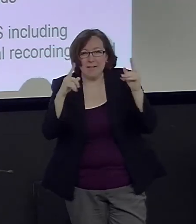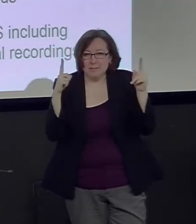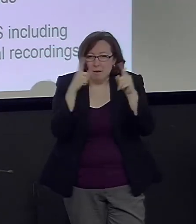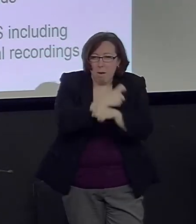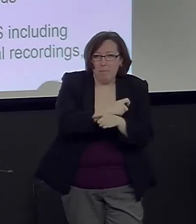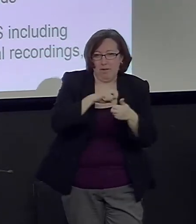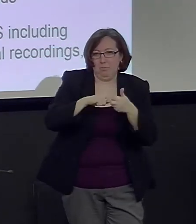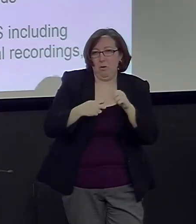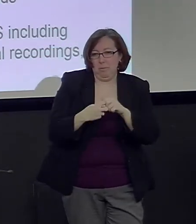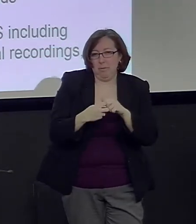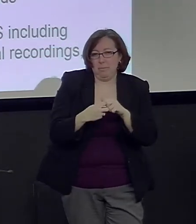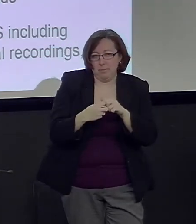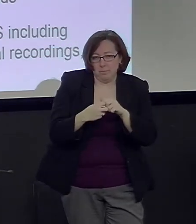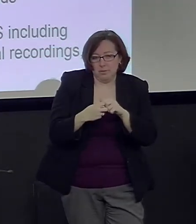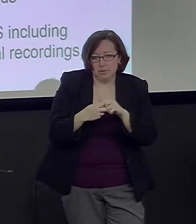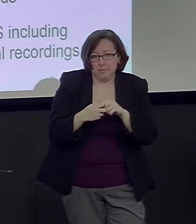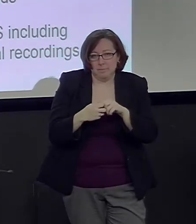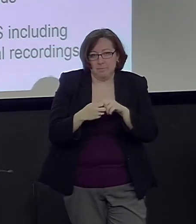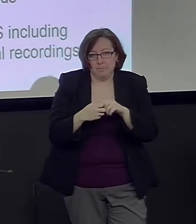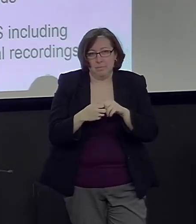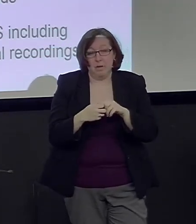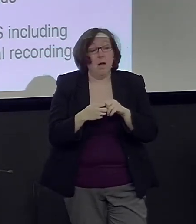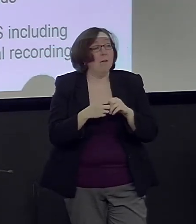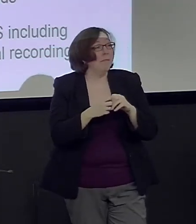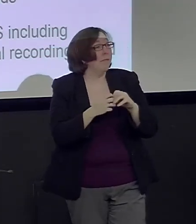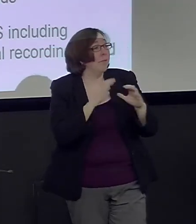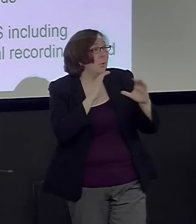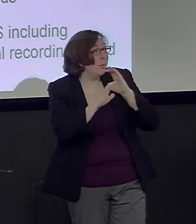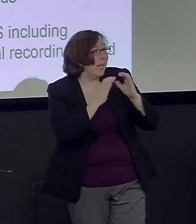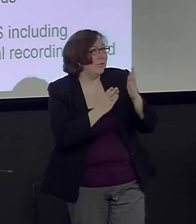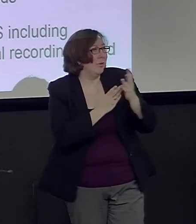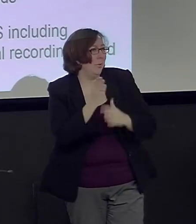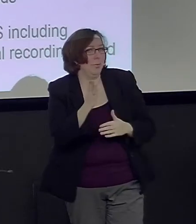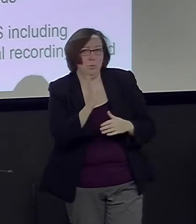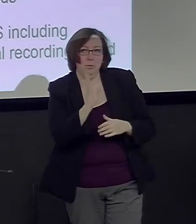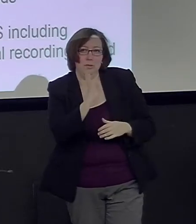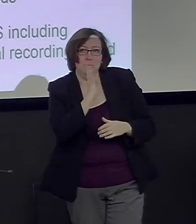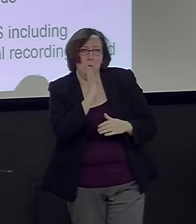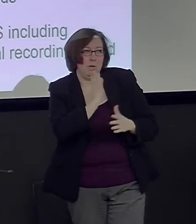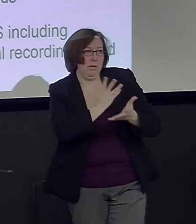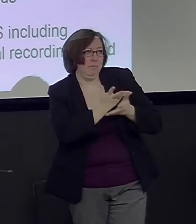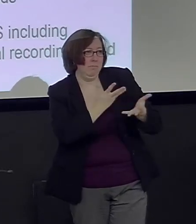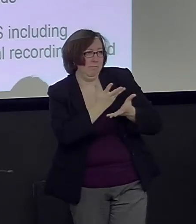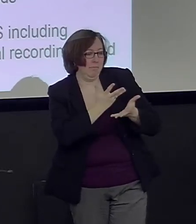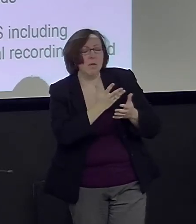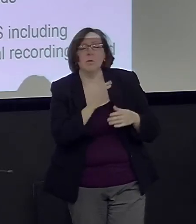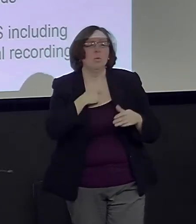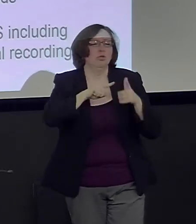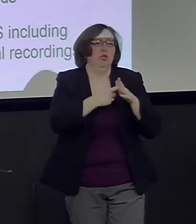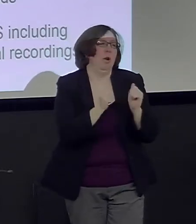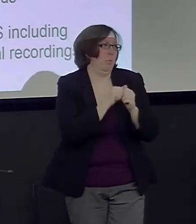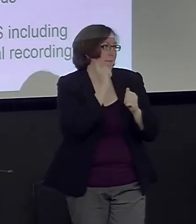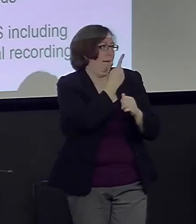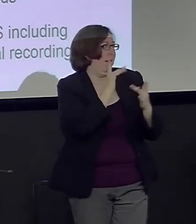of the communication with spoken words. We may or may not get there, but we're starting with the eye-to-eye contact.